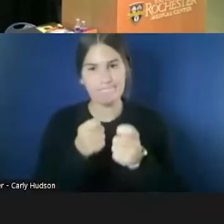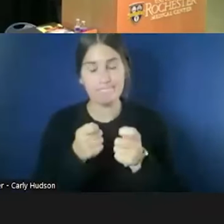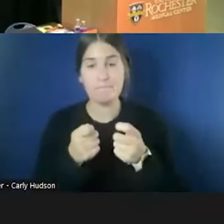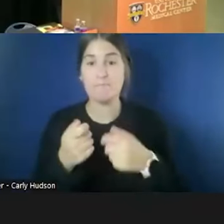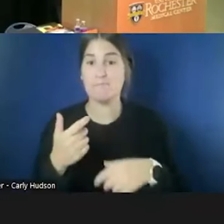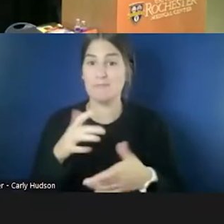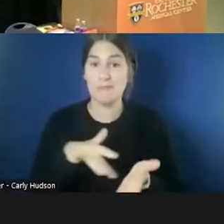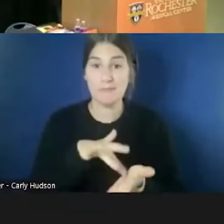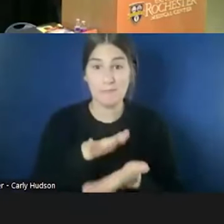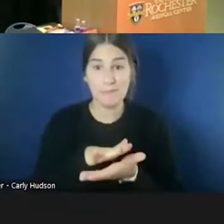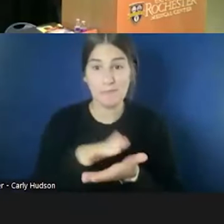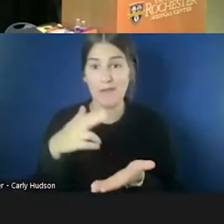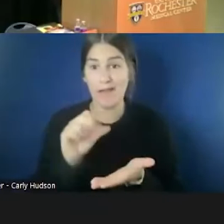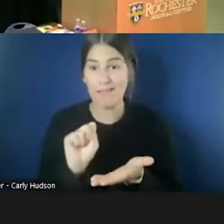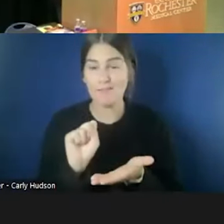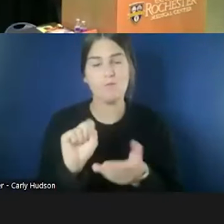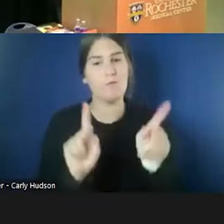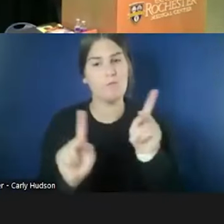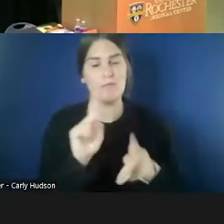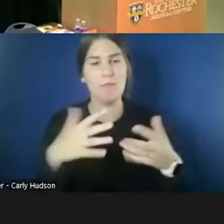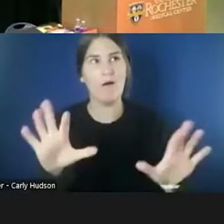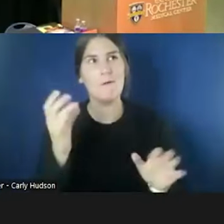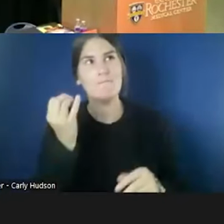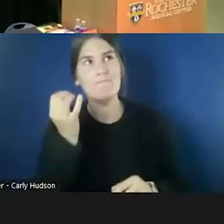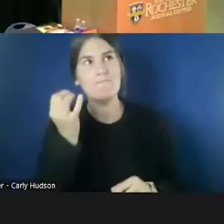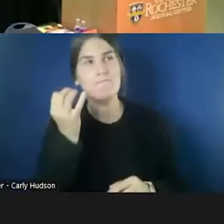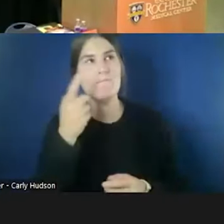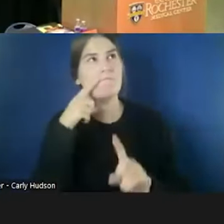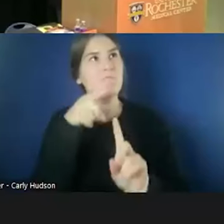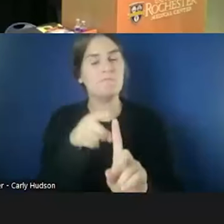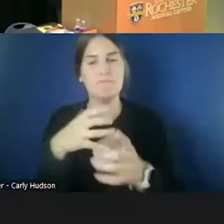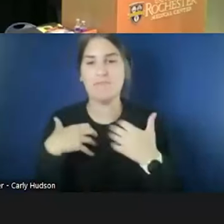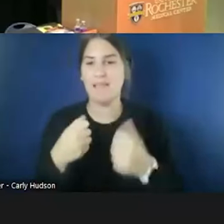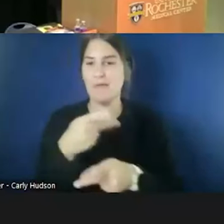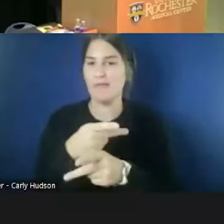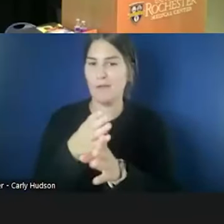and high school individuals are already thinking about health health care professions and are being